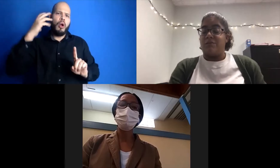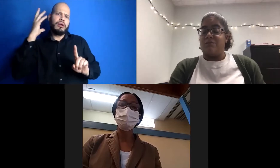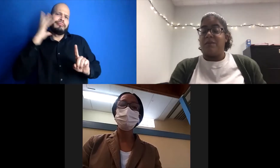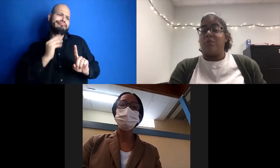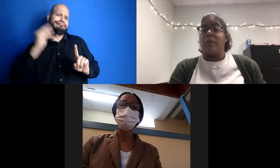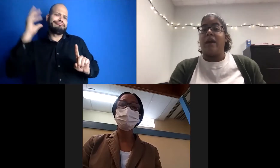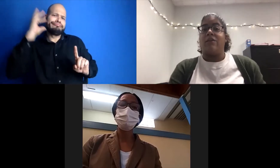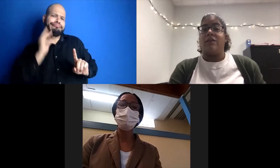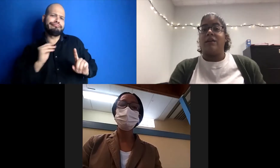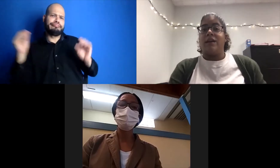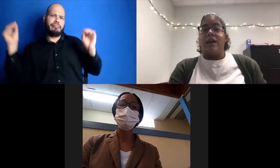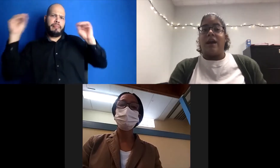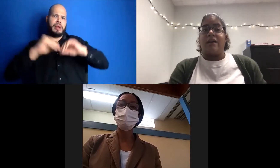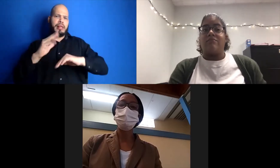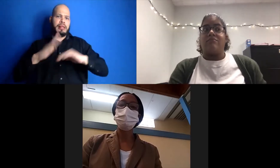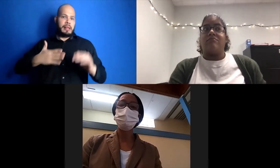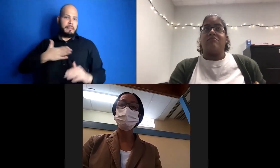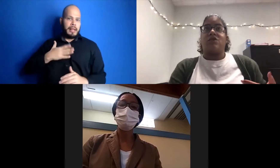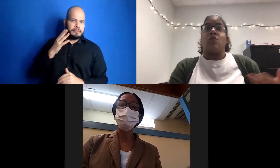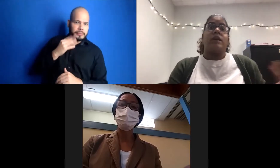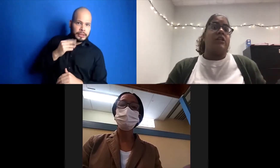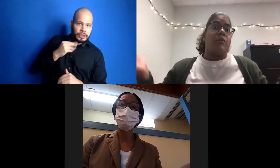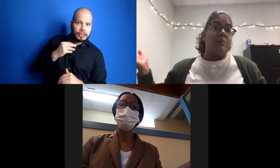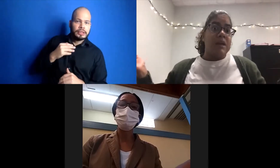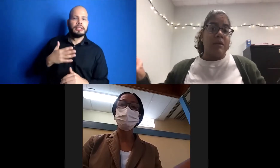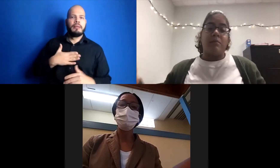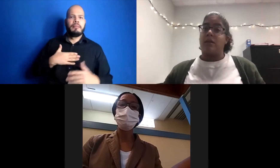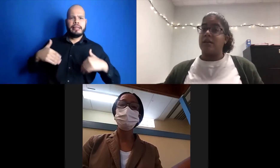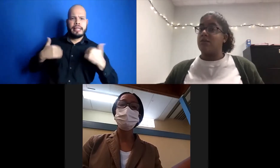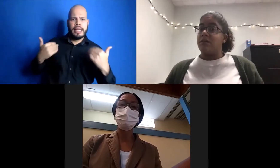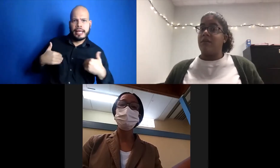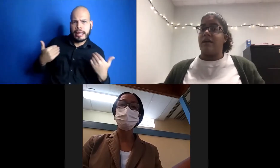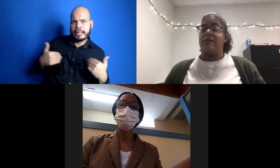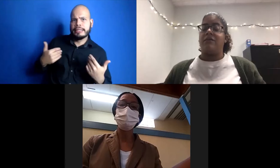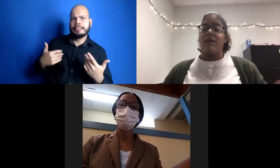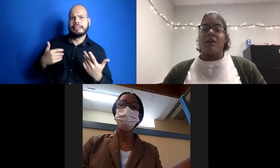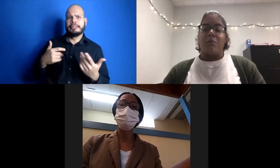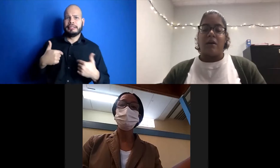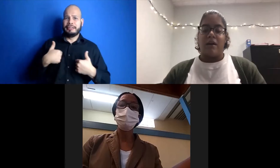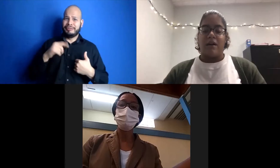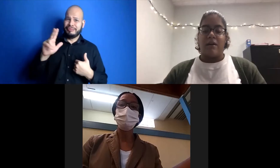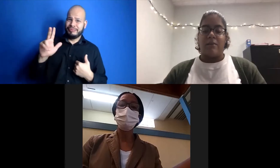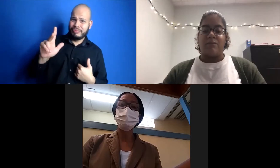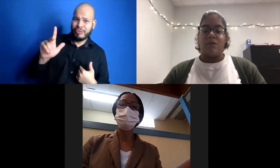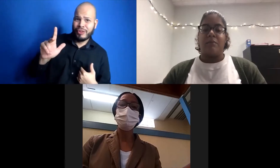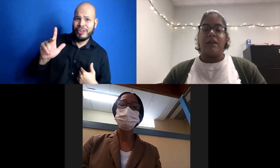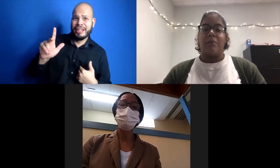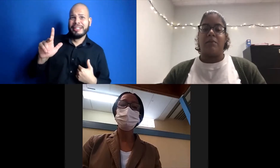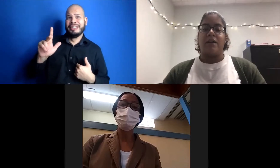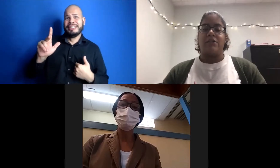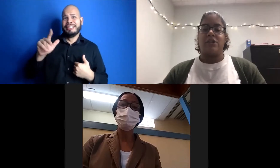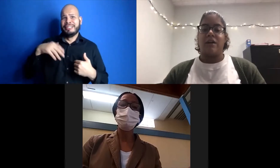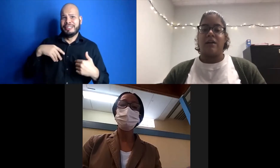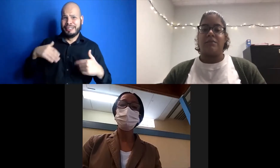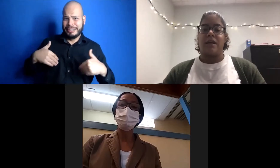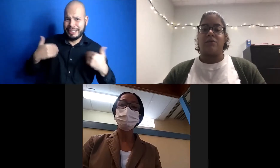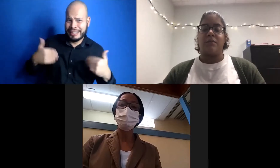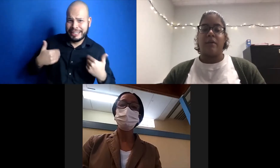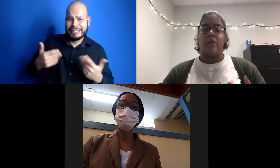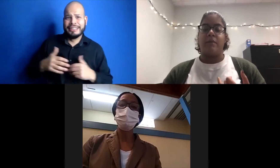be prepared at 23 maybe but not 25 but um with me applying to jobs I was prepared because of